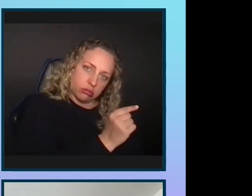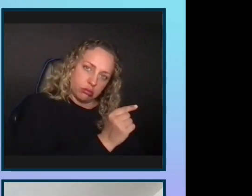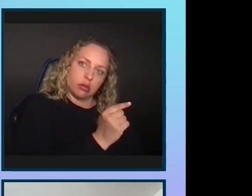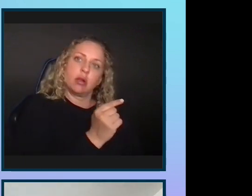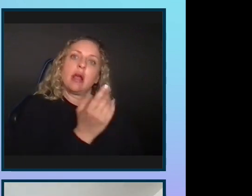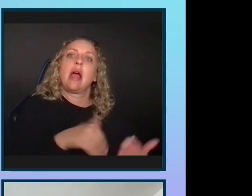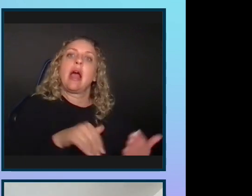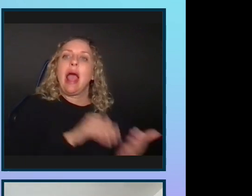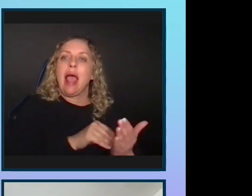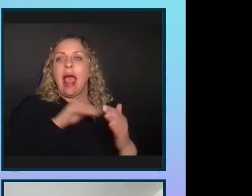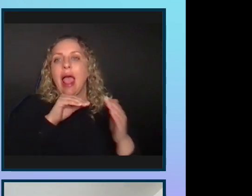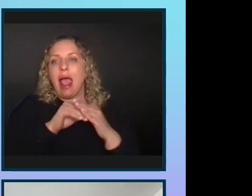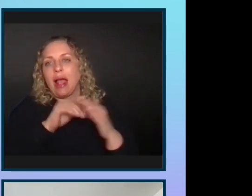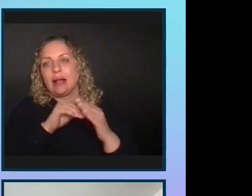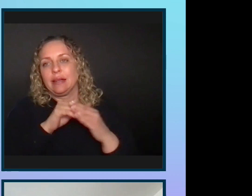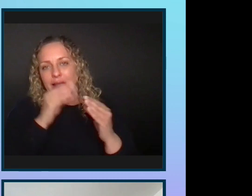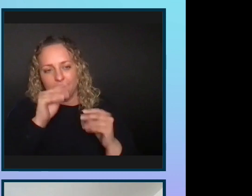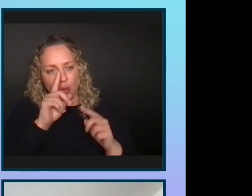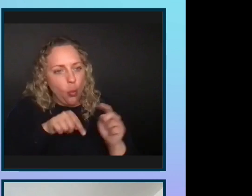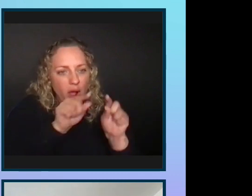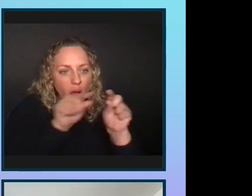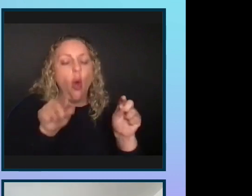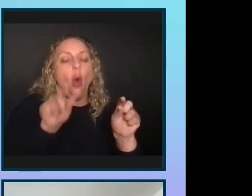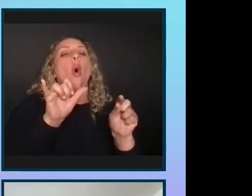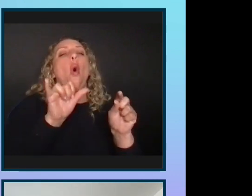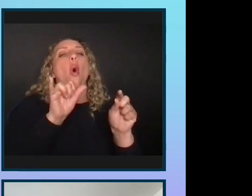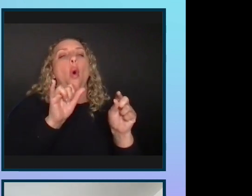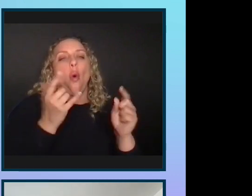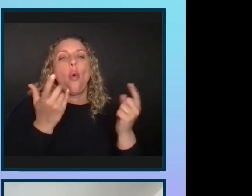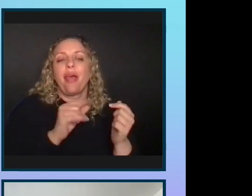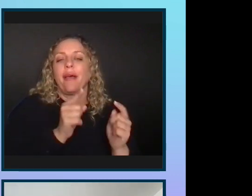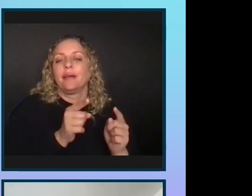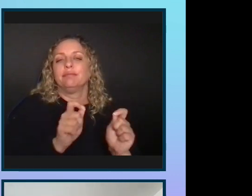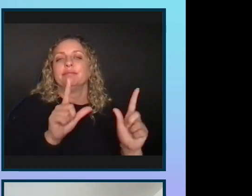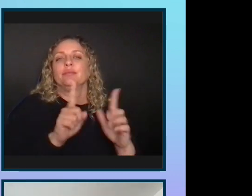access information about what the field is supposed to hold in order to finish their process.